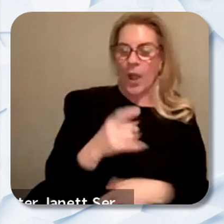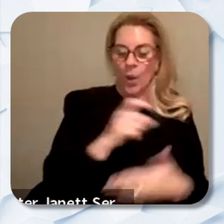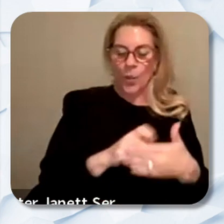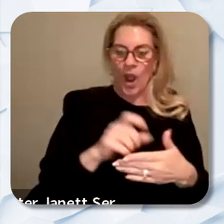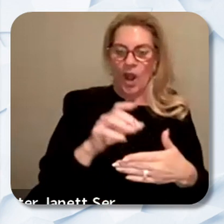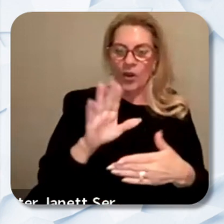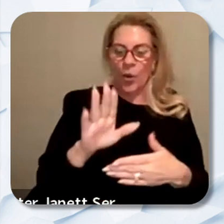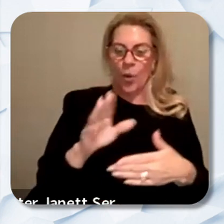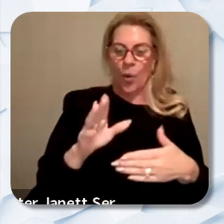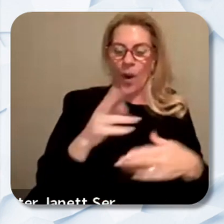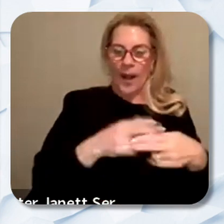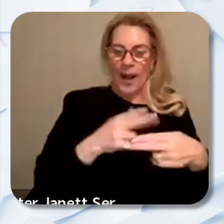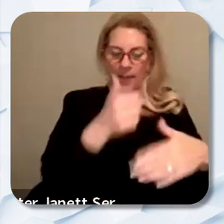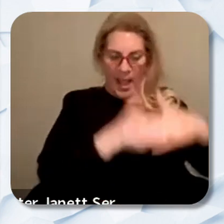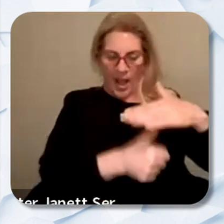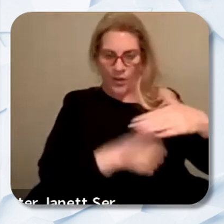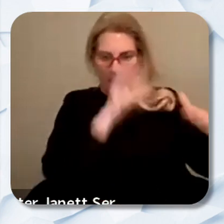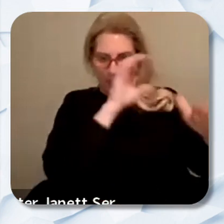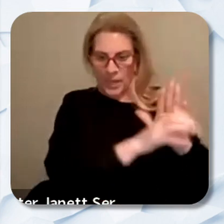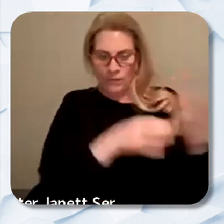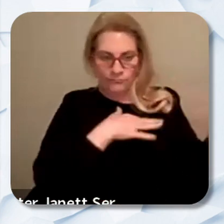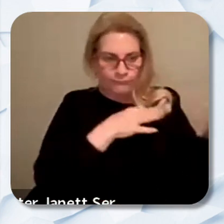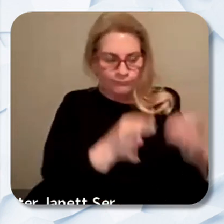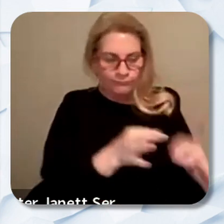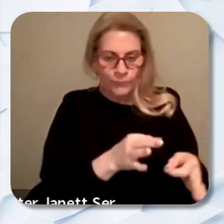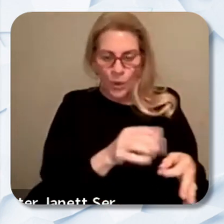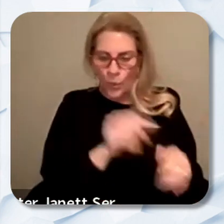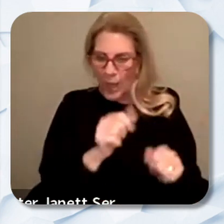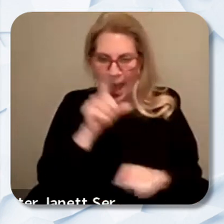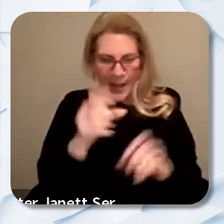there. And then I'm talking them through it like “Oh you can ask them more questions.” And giving